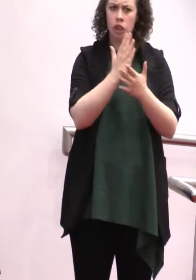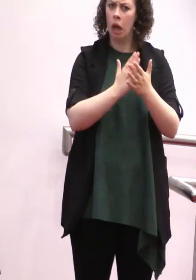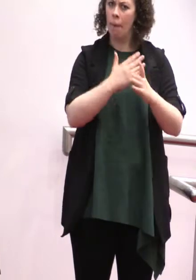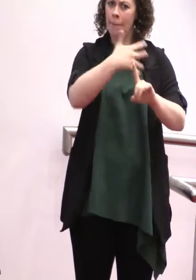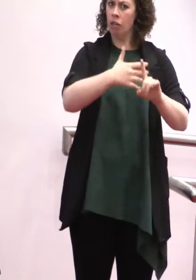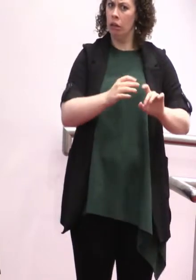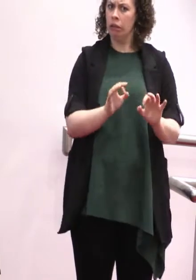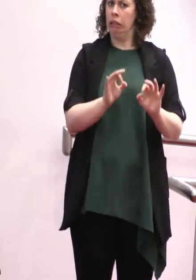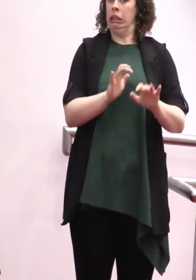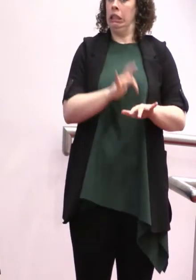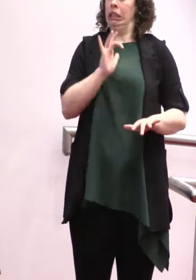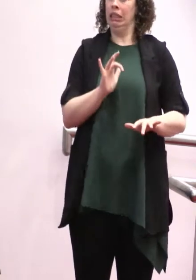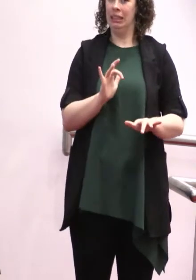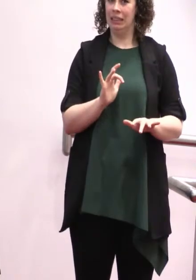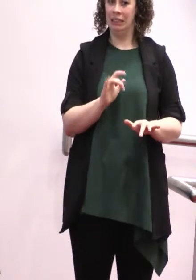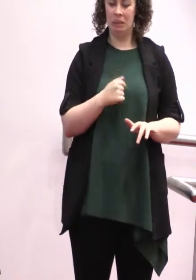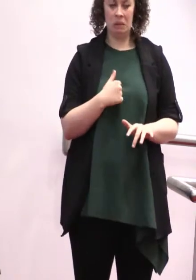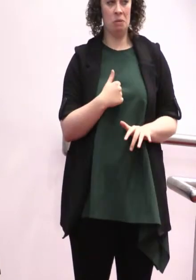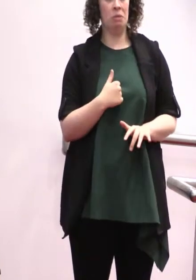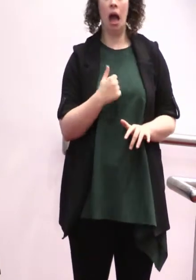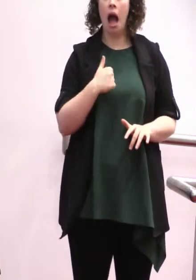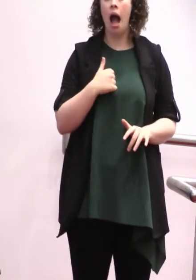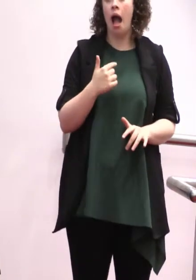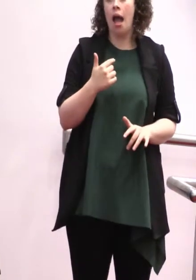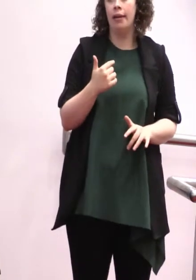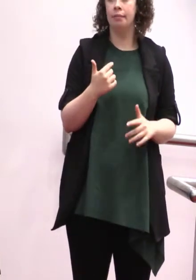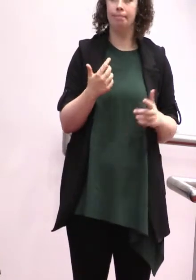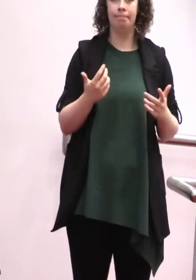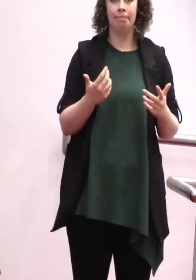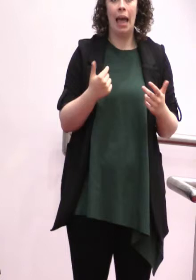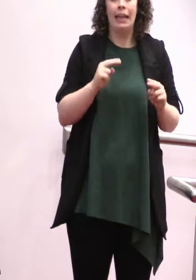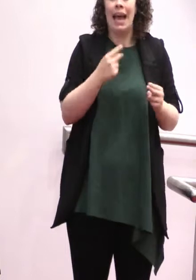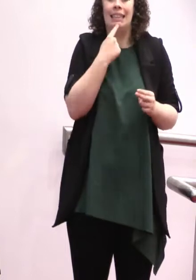They did not have the liberty to say anything like this.